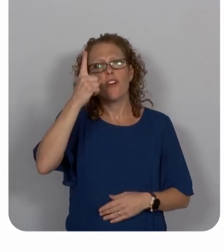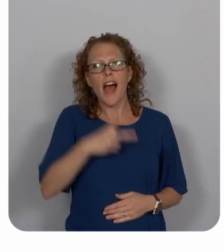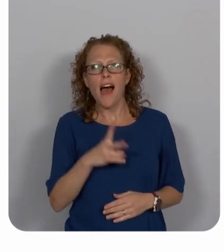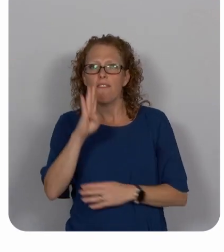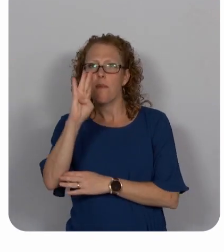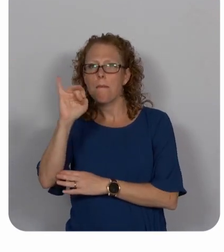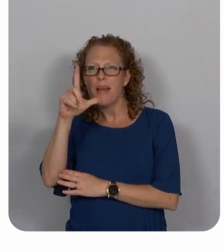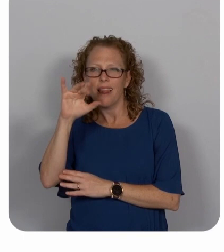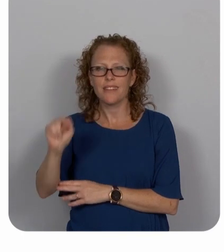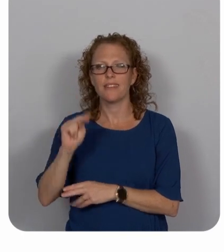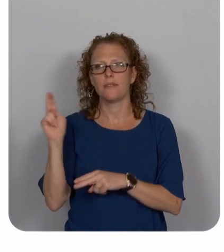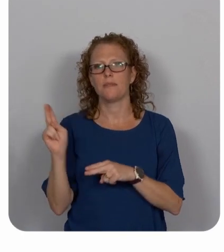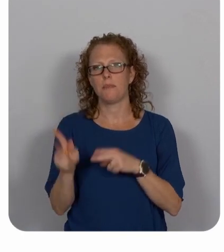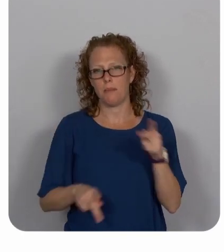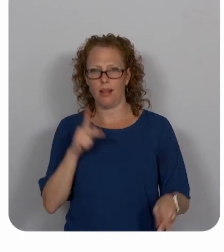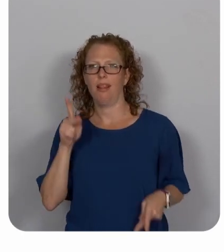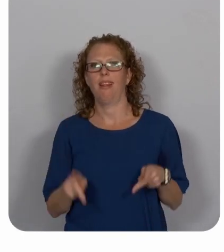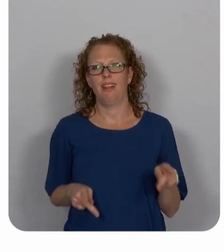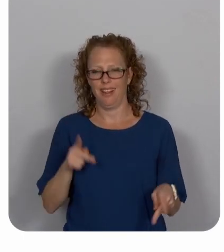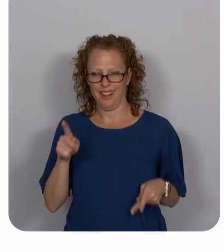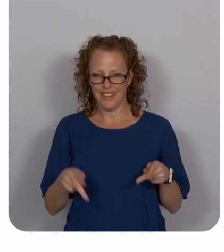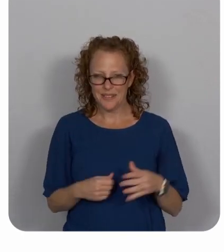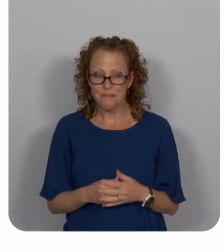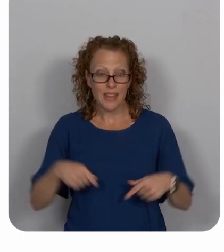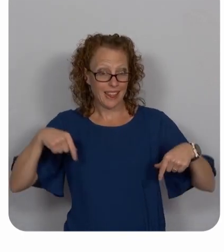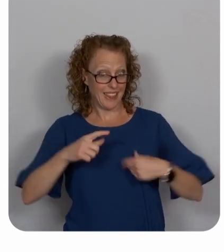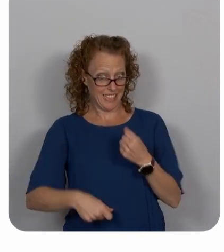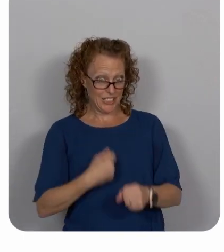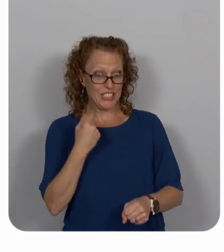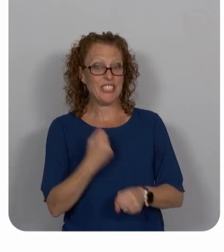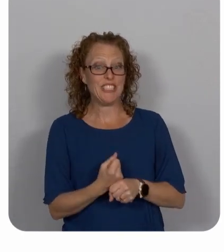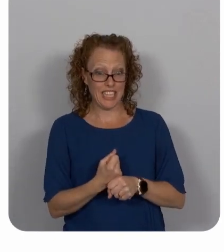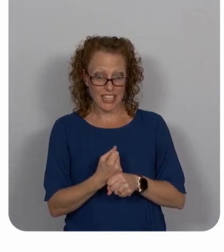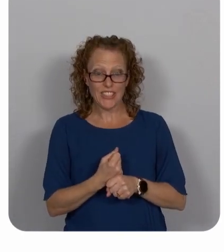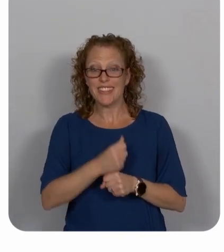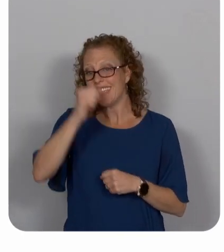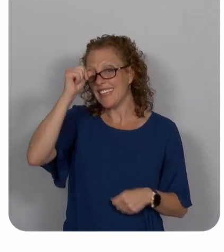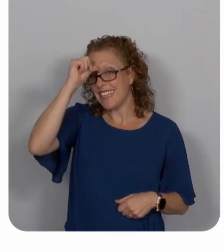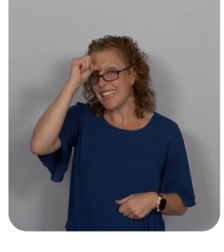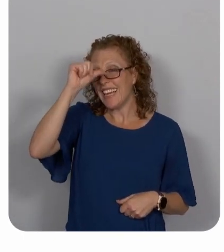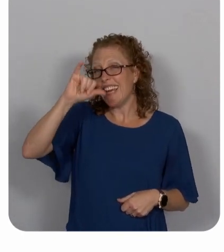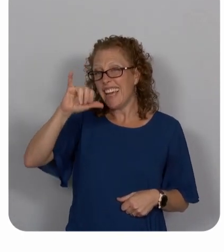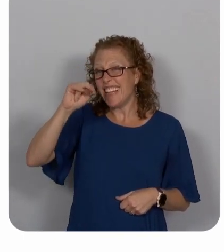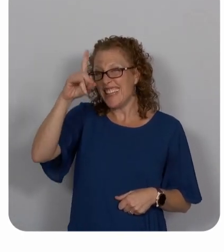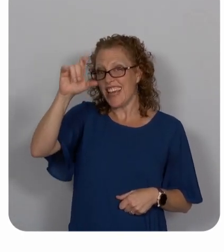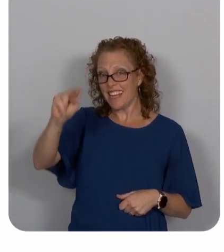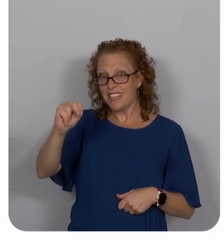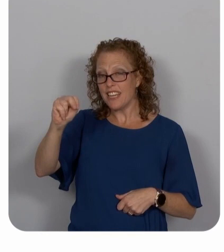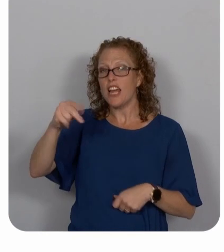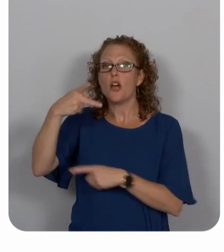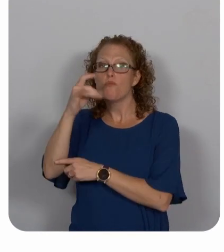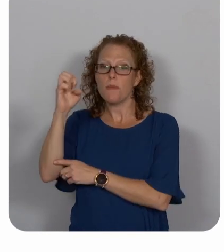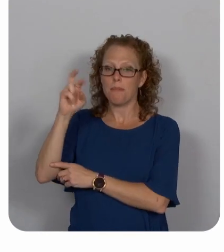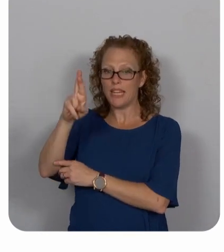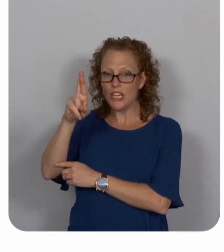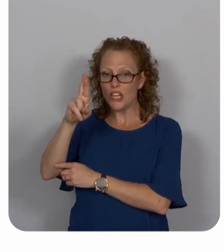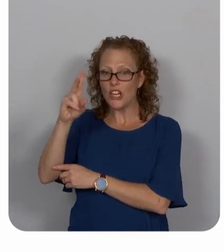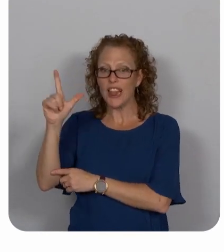This year on JioCinema, we streamed the Indian Premier League, India's version of NFL for cricket,